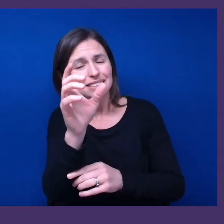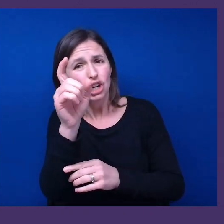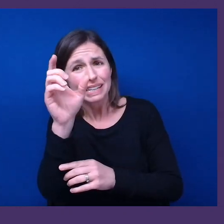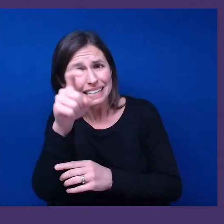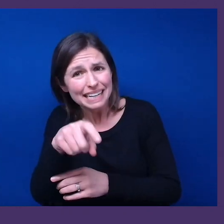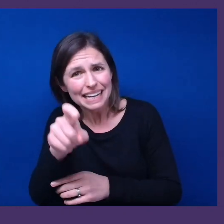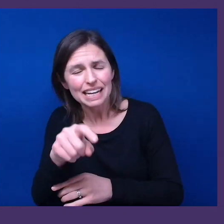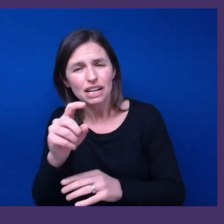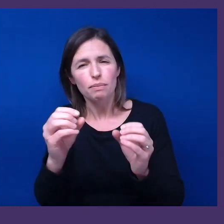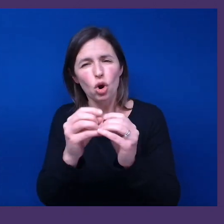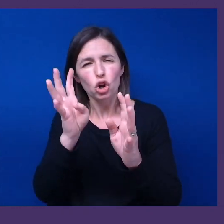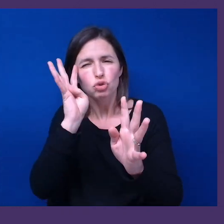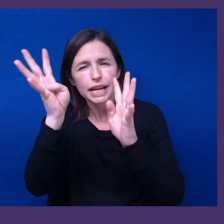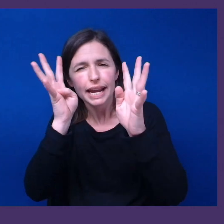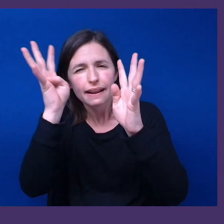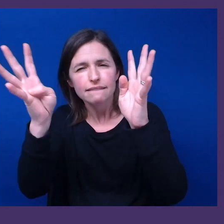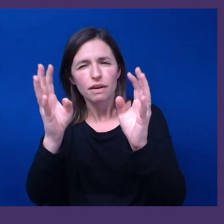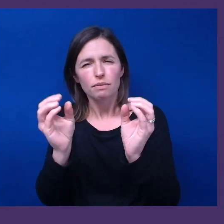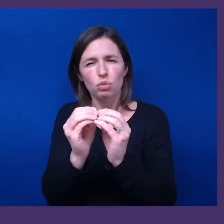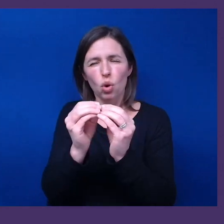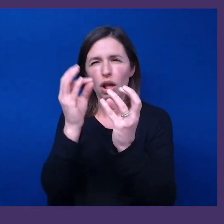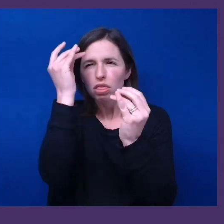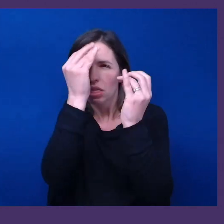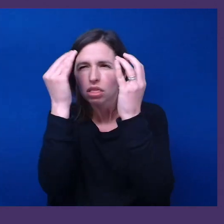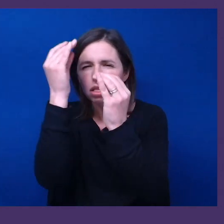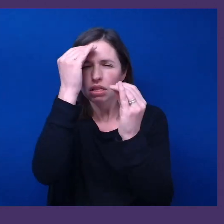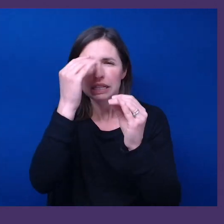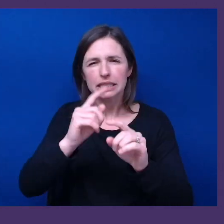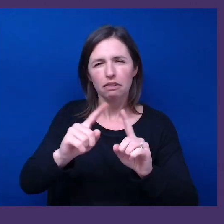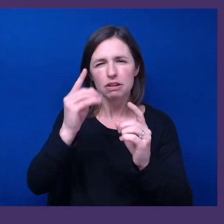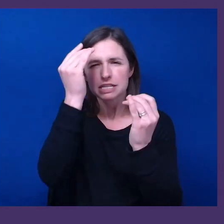Plus, the unemployment rate for disabled people in 2023 stood